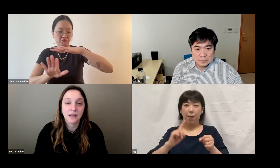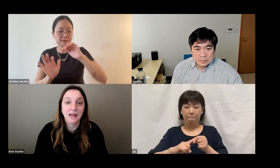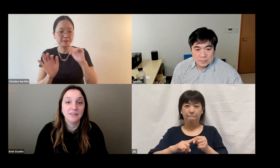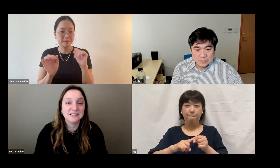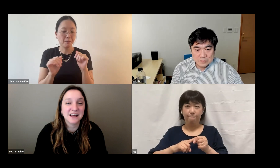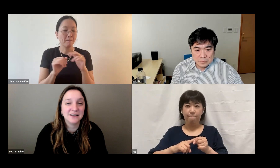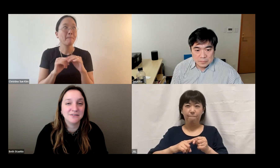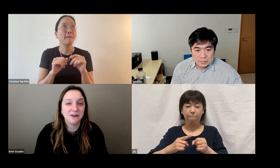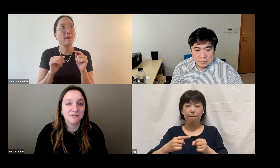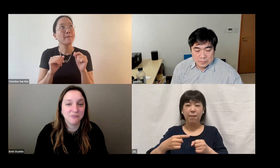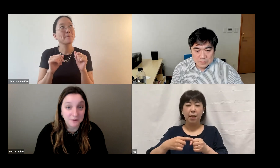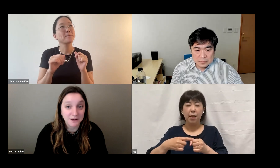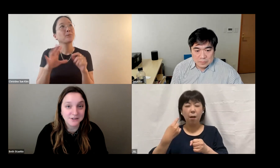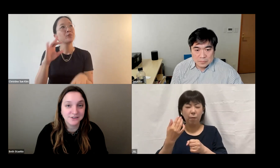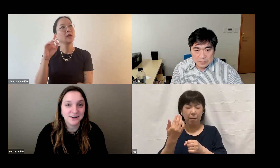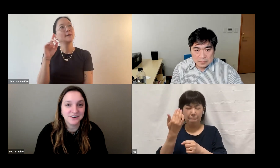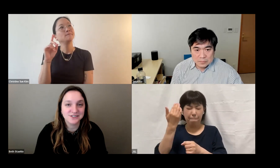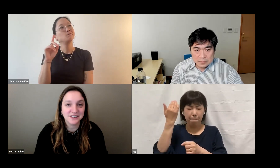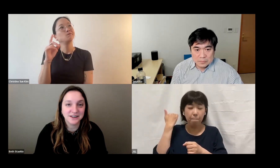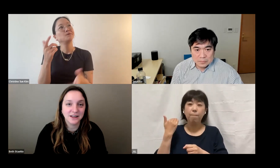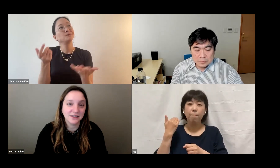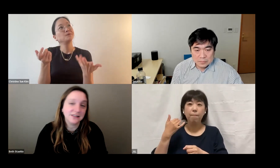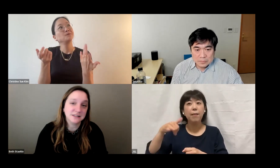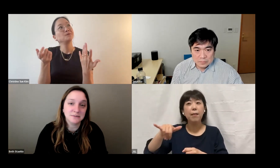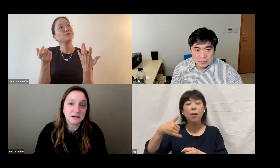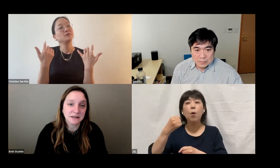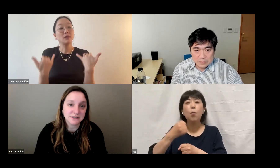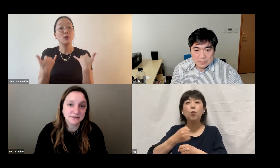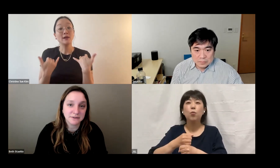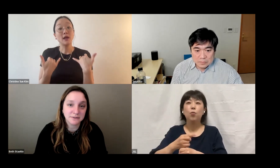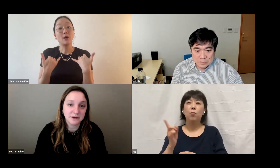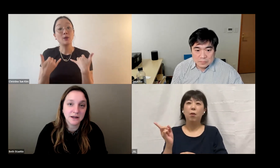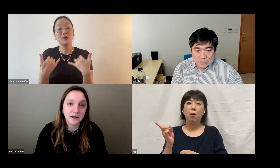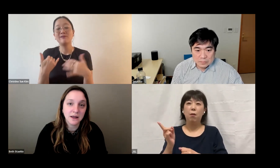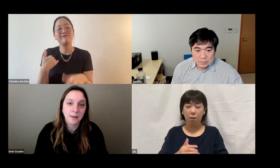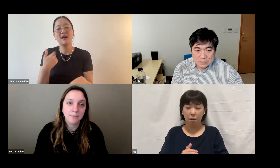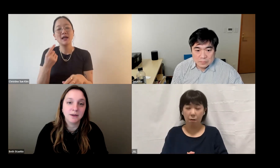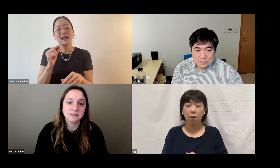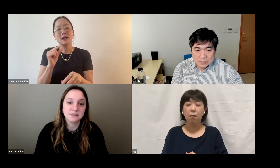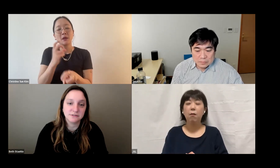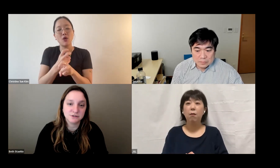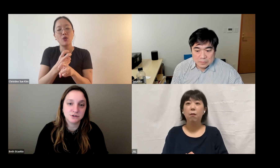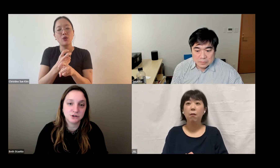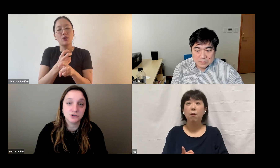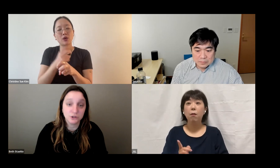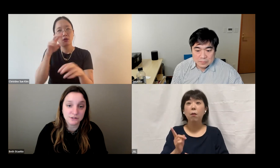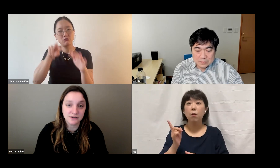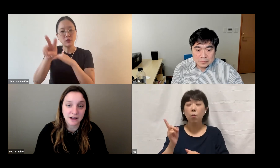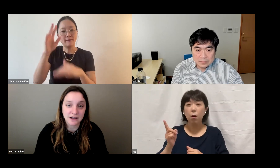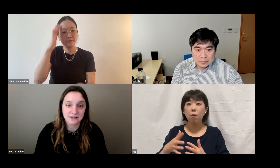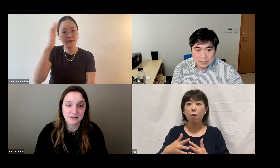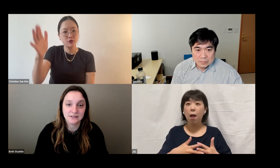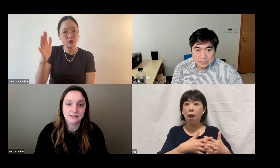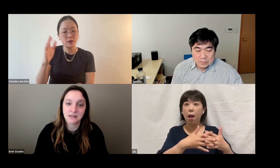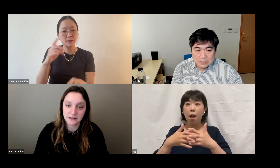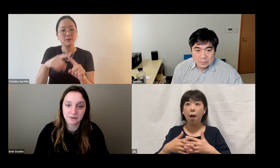And that's kind of fundamental to understanding at least the American deaf community, because deaf children used to have access to sign language